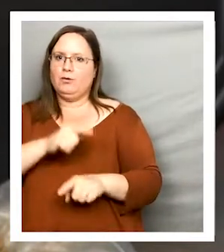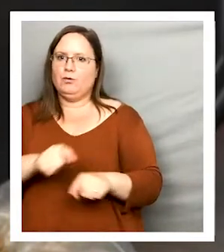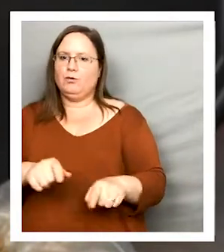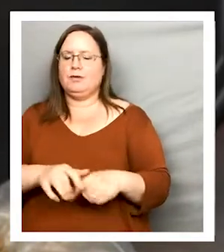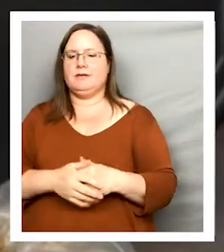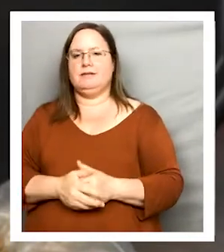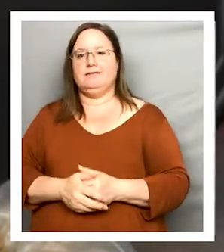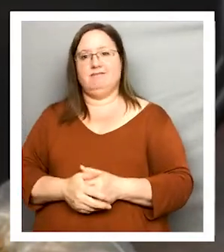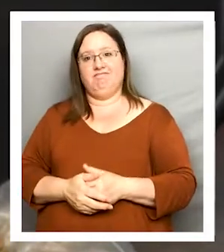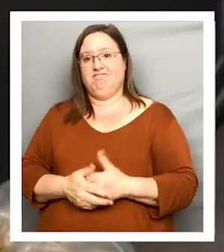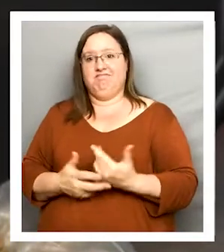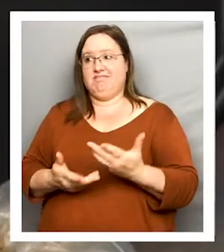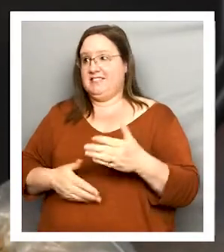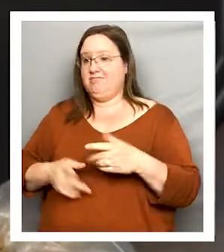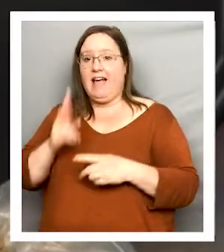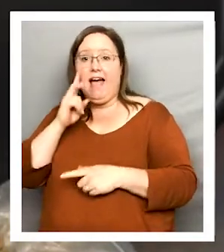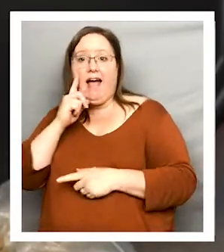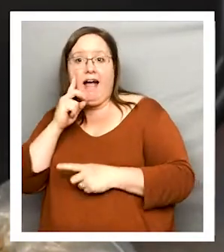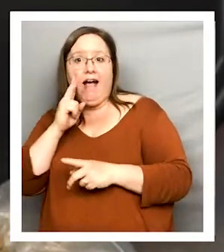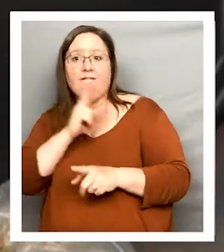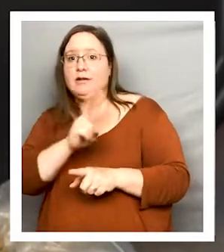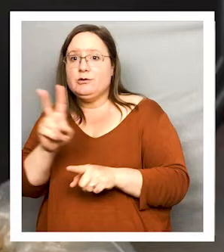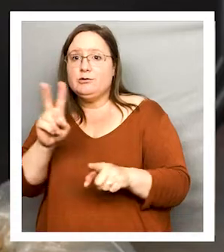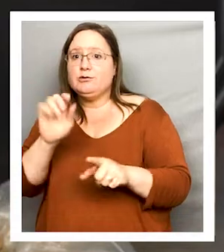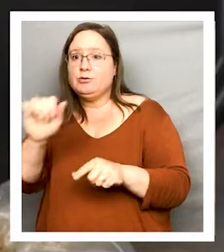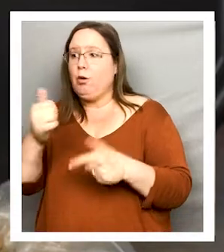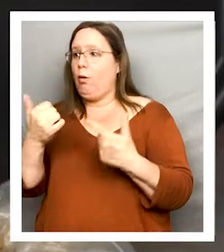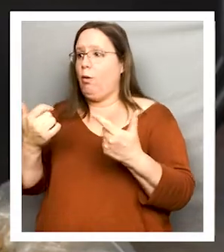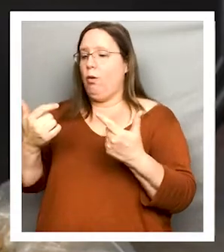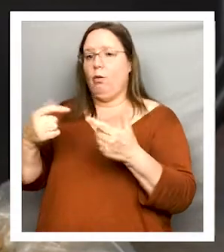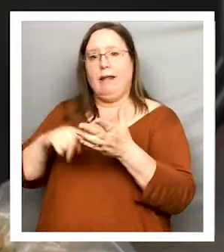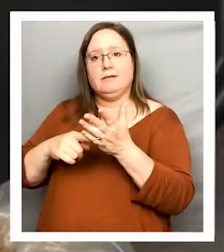related bring them over they'll be great i've